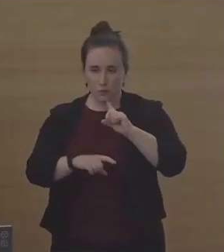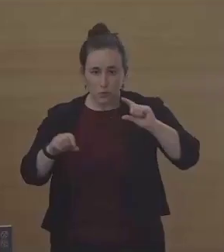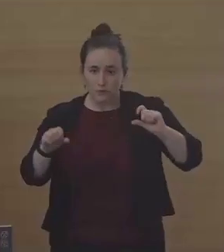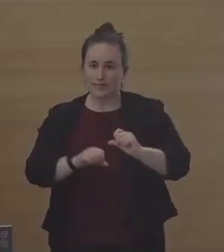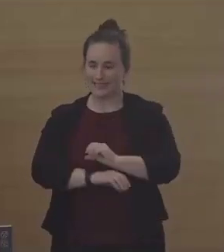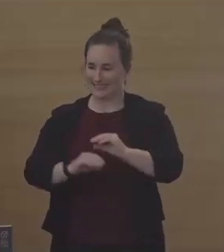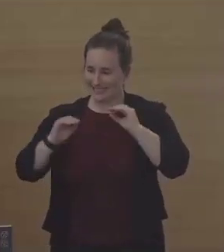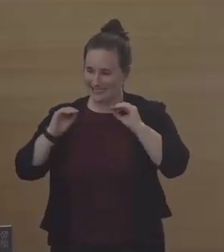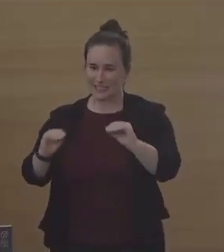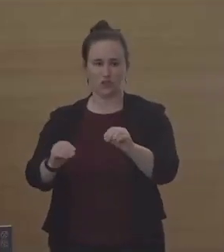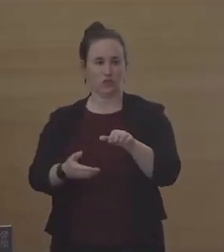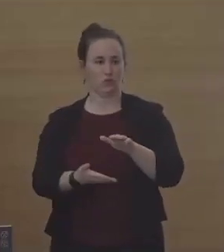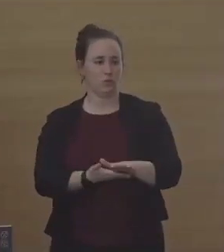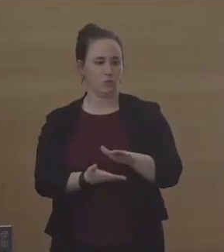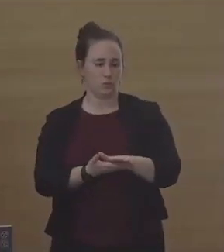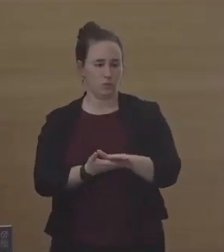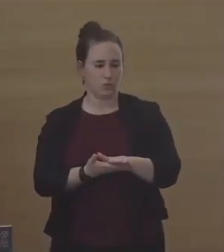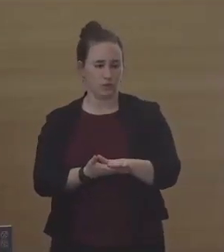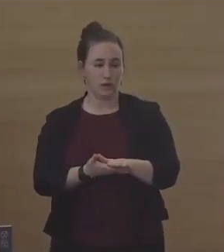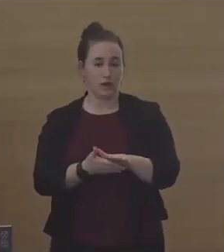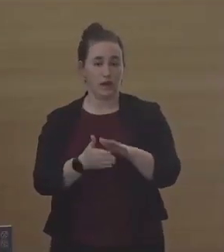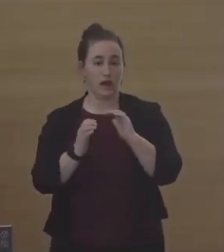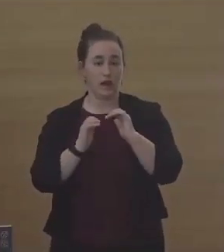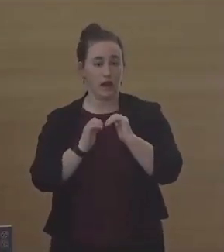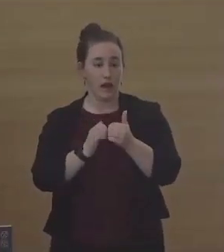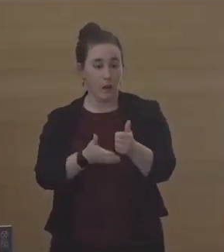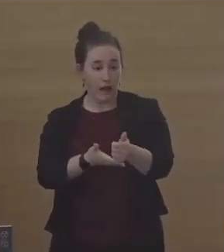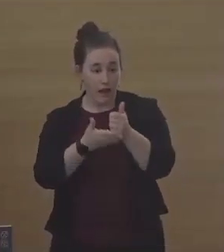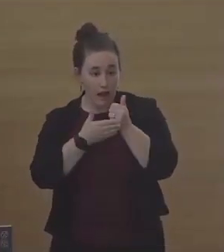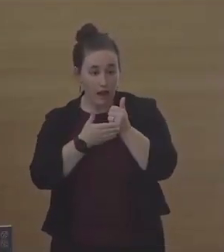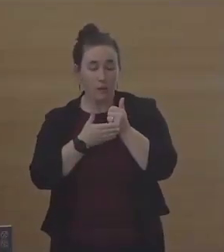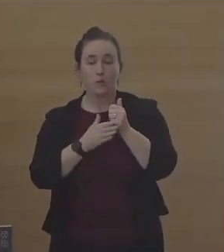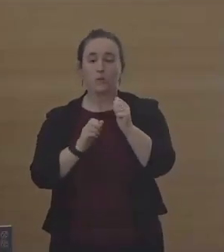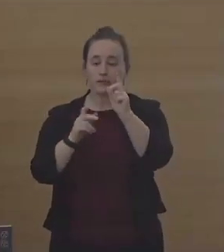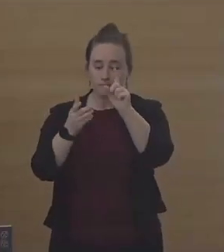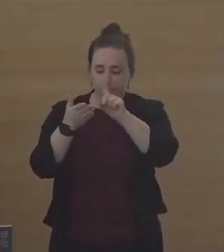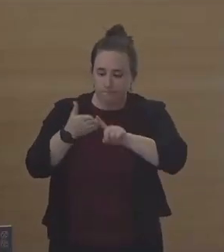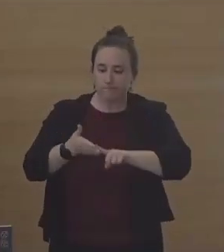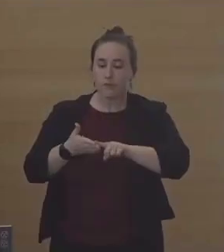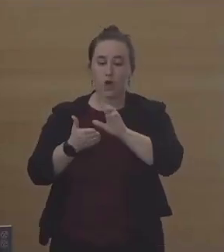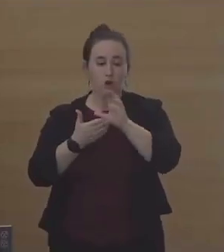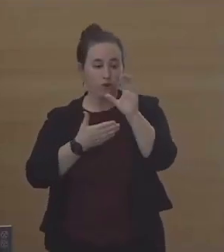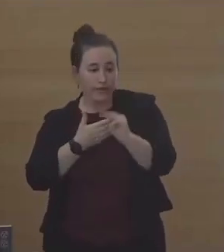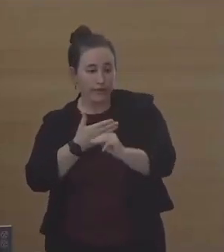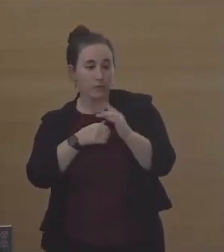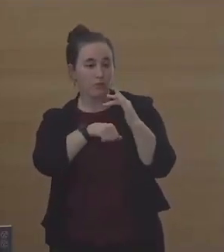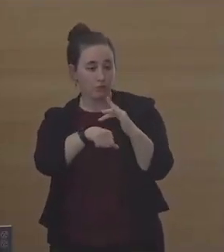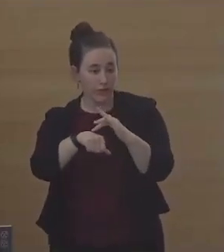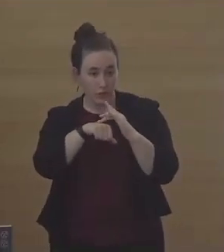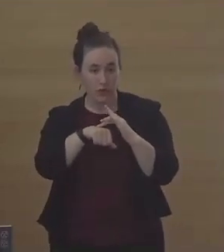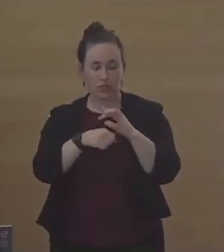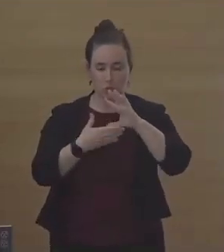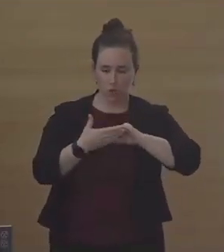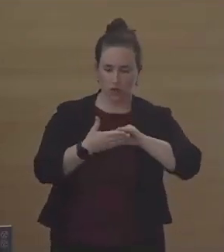Please join us in these efforts by sharing the available curriculum and resources You learn about and teach disability history.